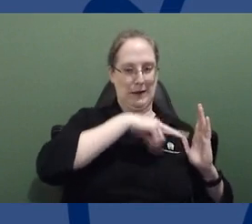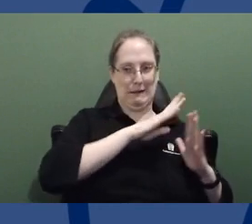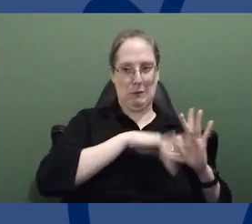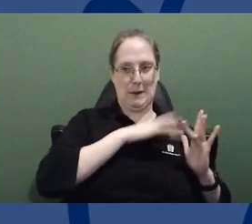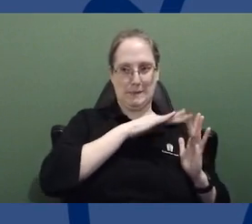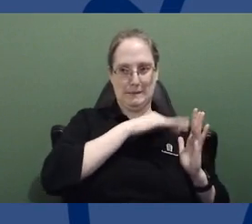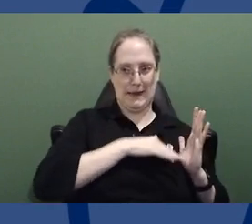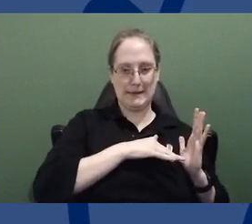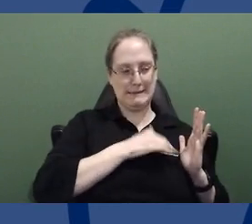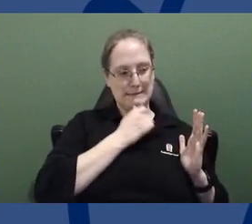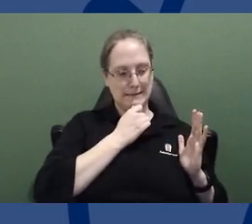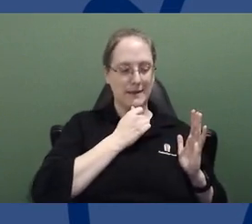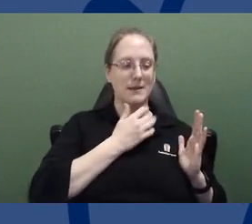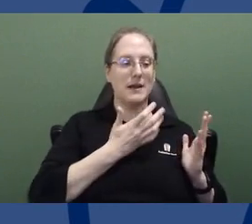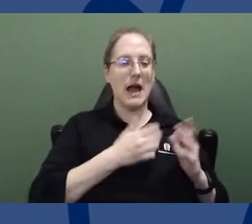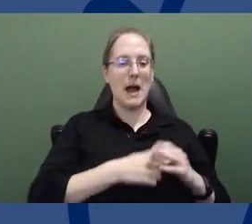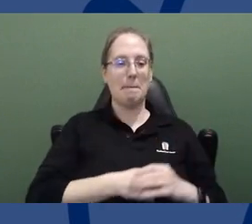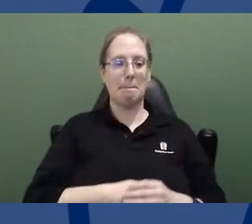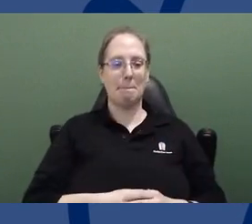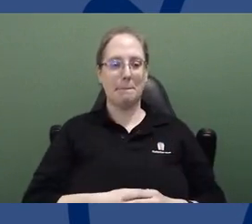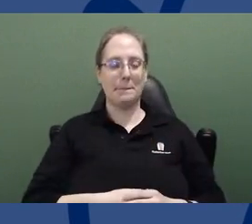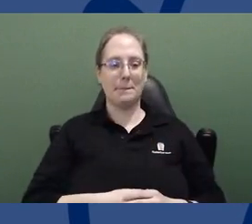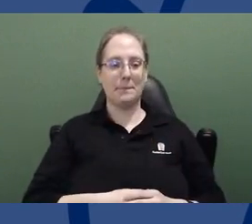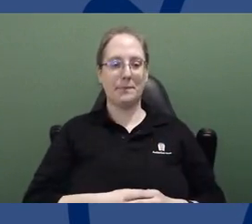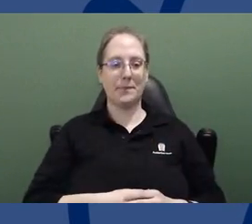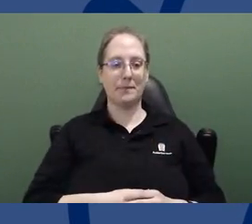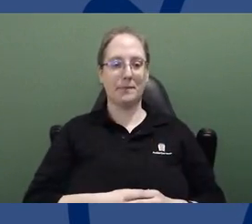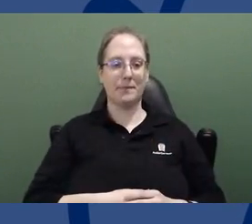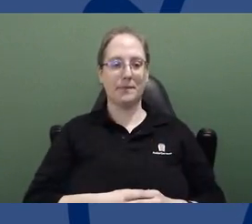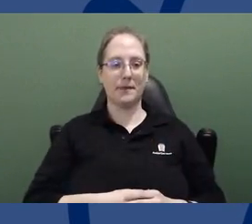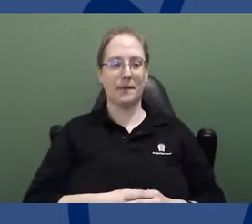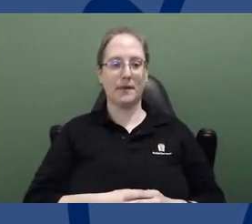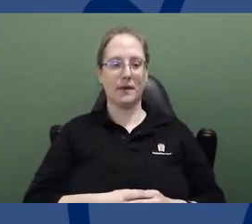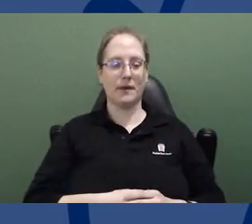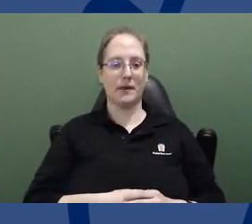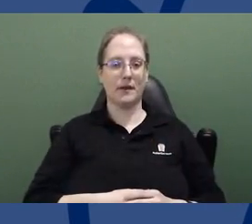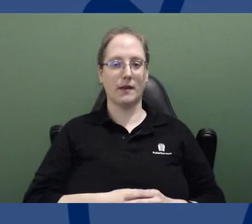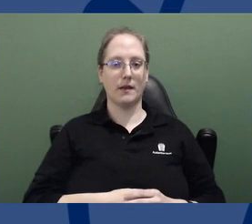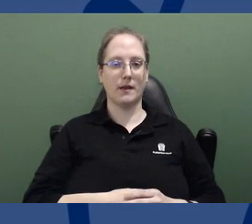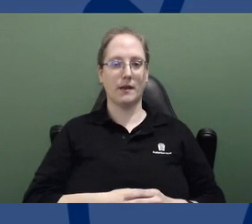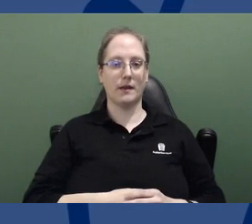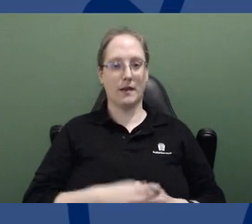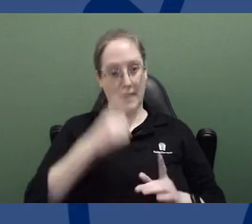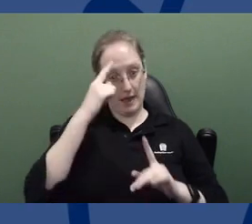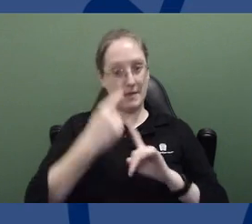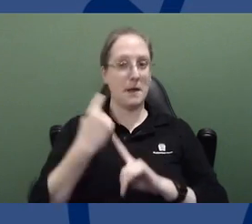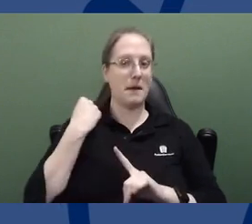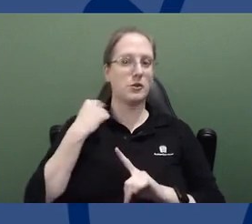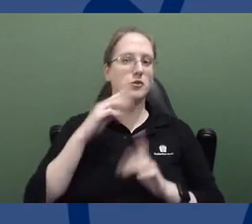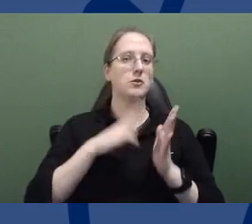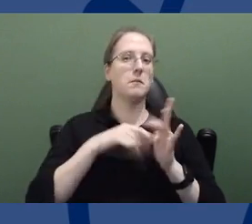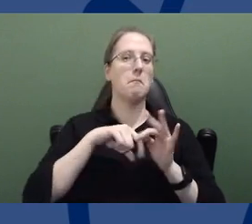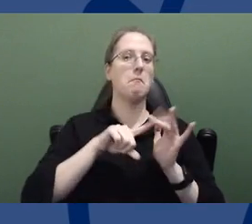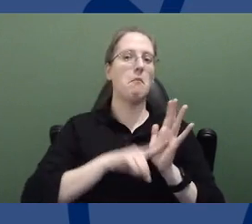website. But I think, you know, if I go back to, you know, Michael's presentation, when